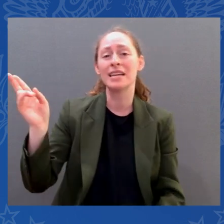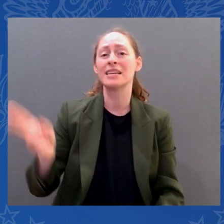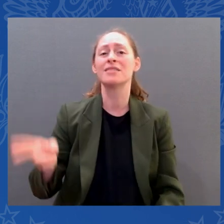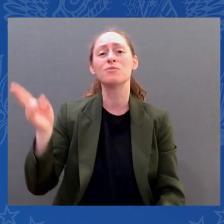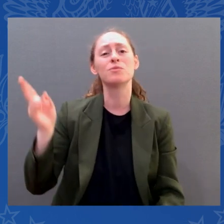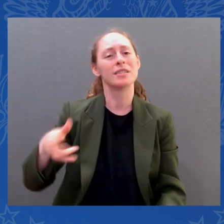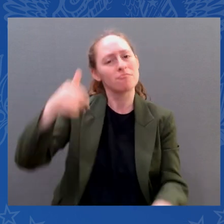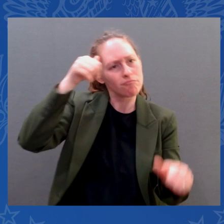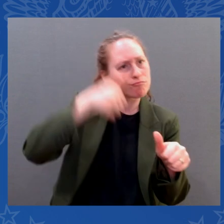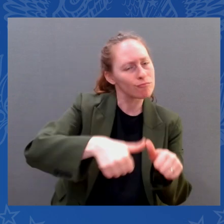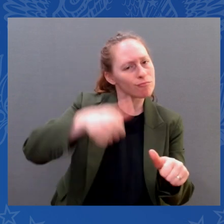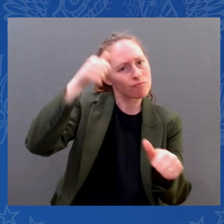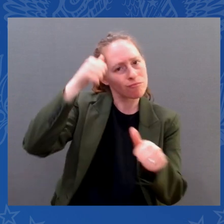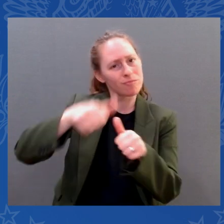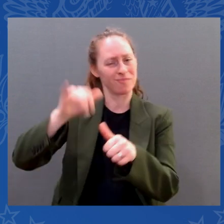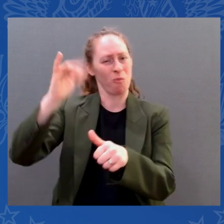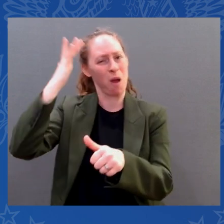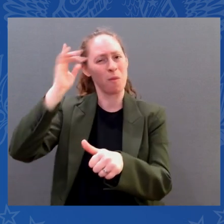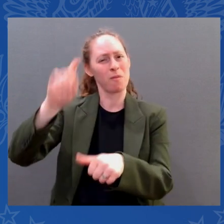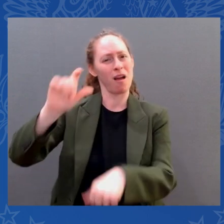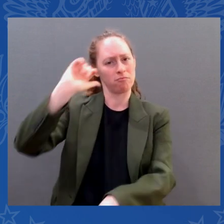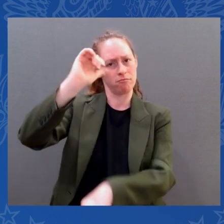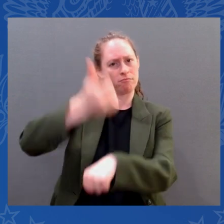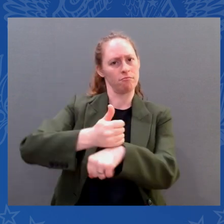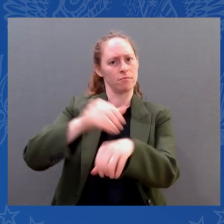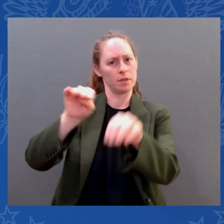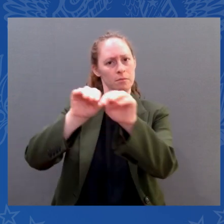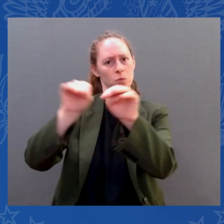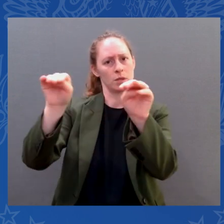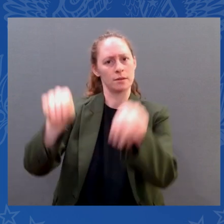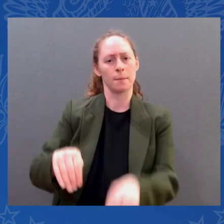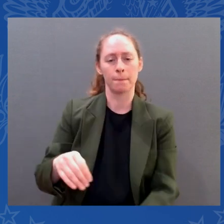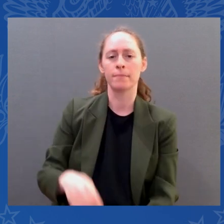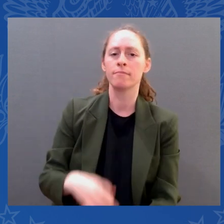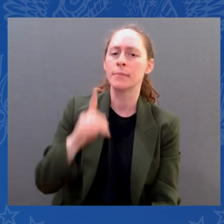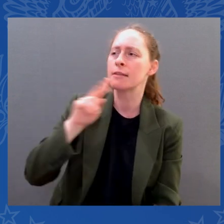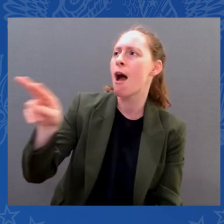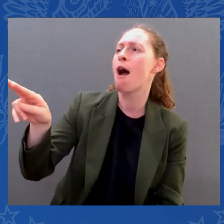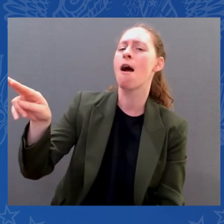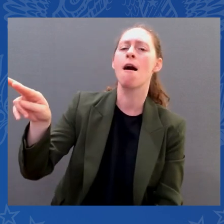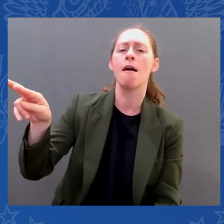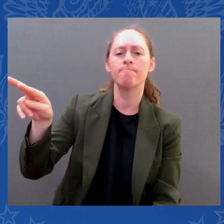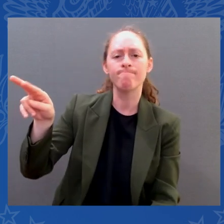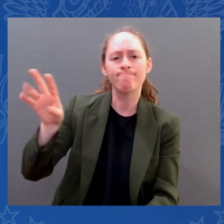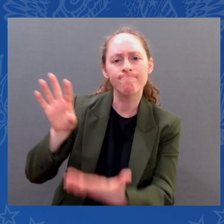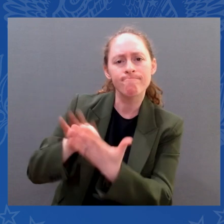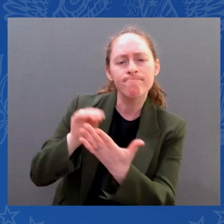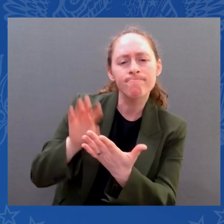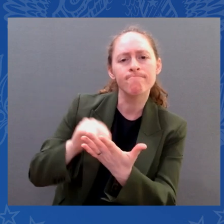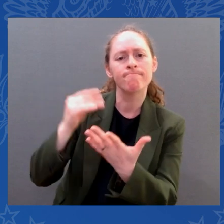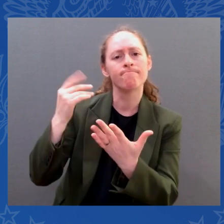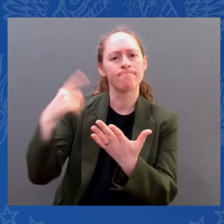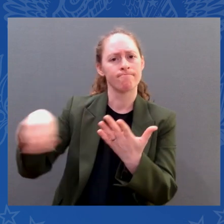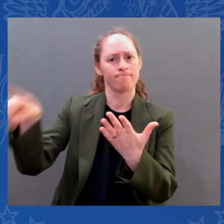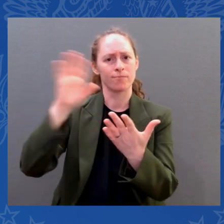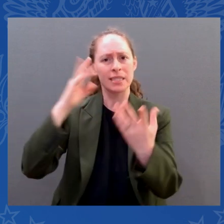More than anything else, it's going to help people see themselves in the story of America -- a story that makes us a better America